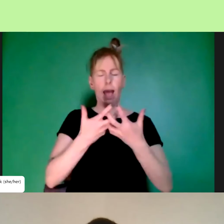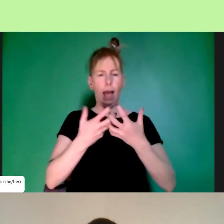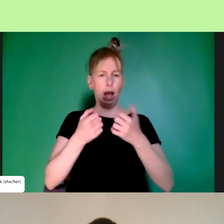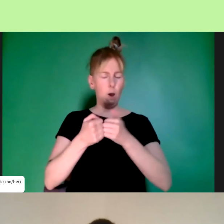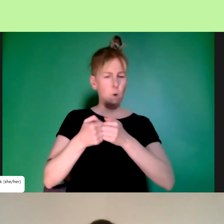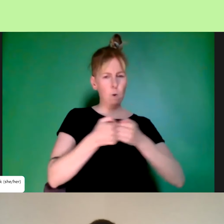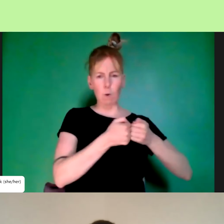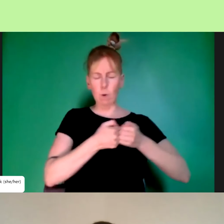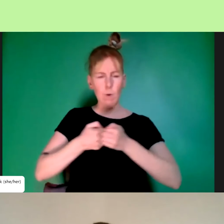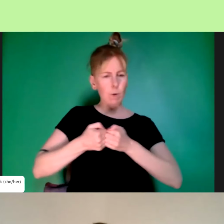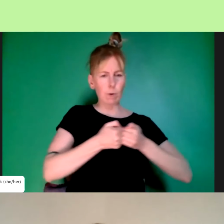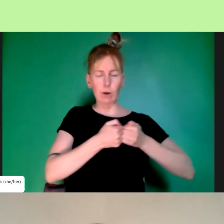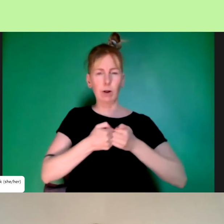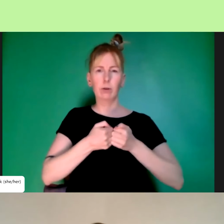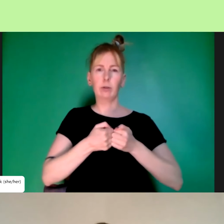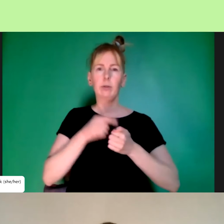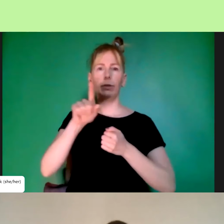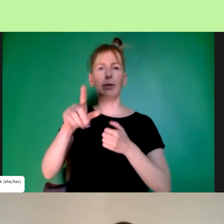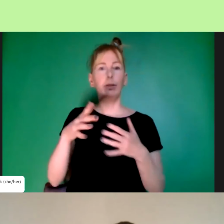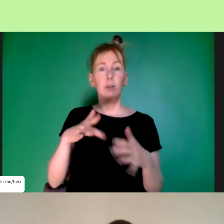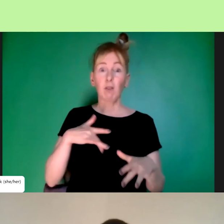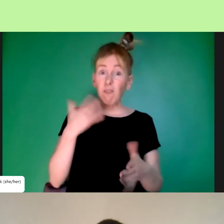Khanyisile I’ll start with you. Because Jack, actually, maybe, Jack, I'll start with you,